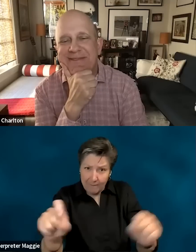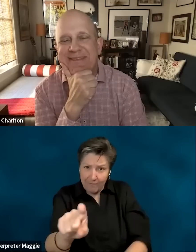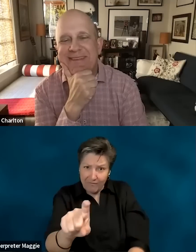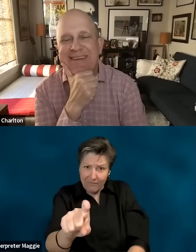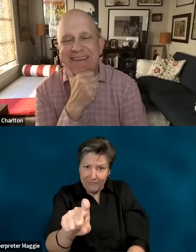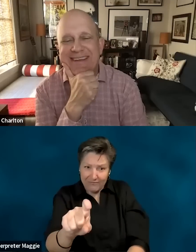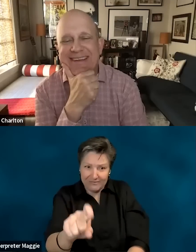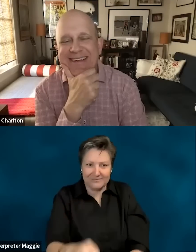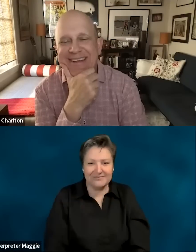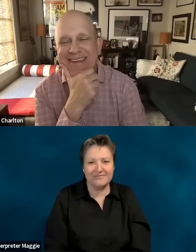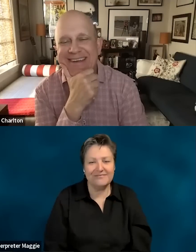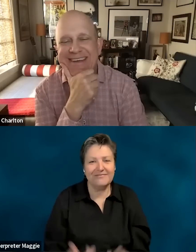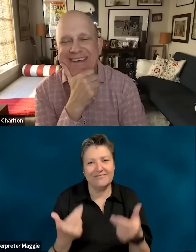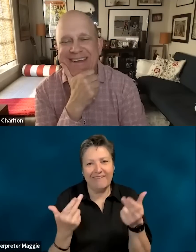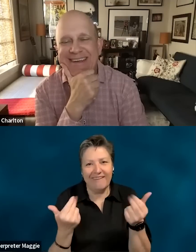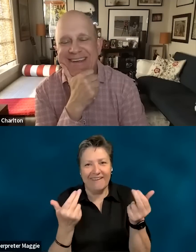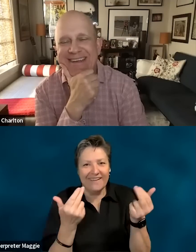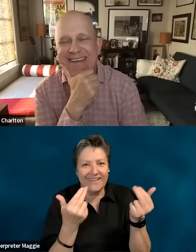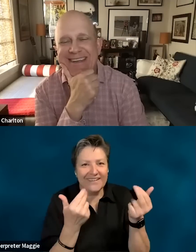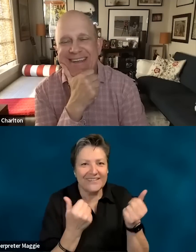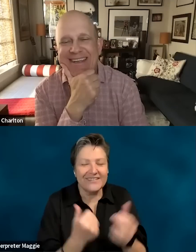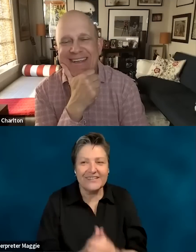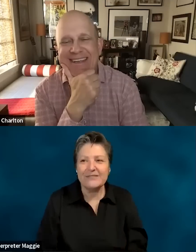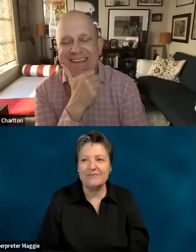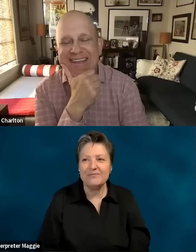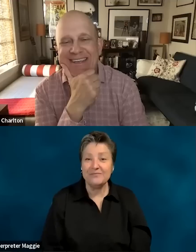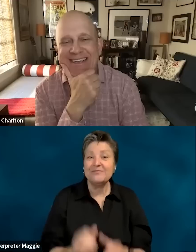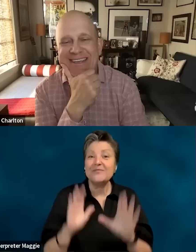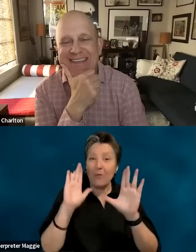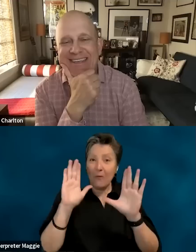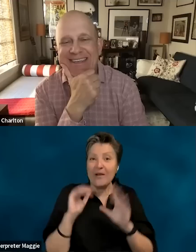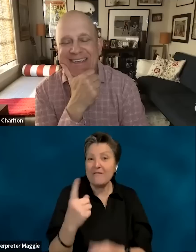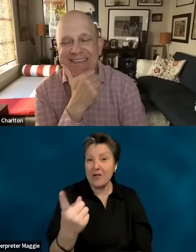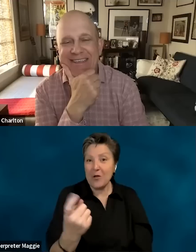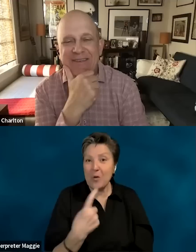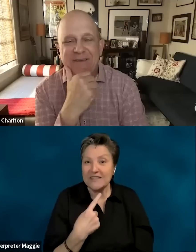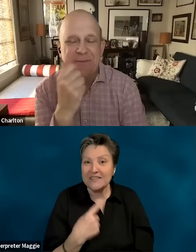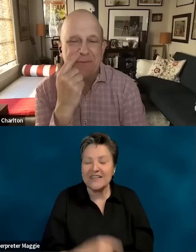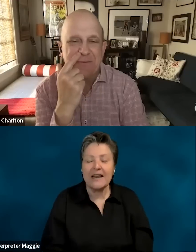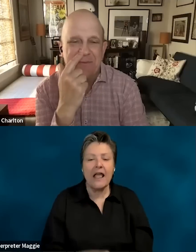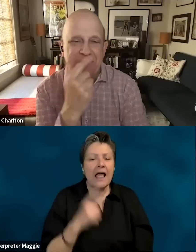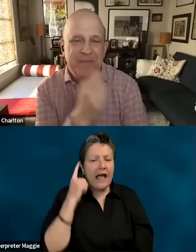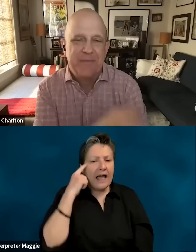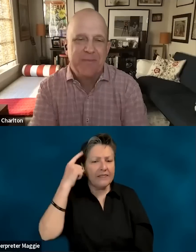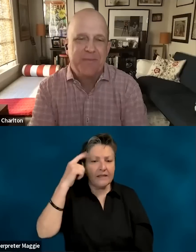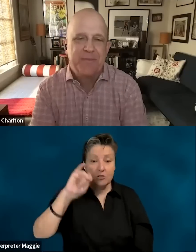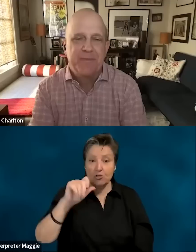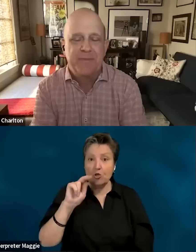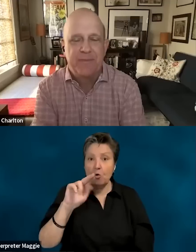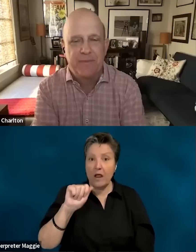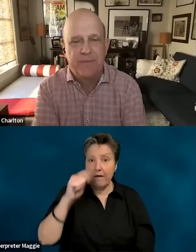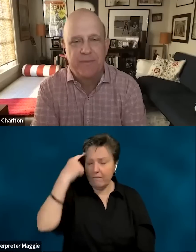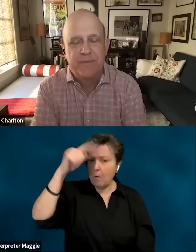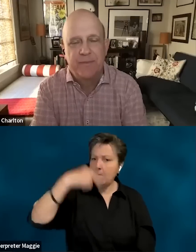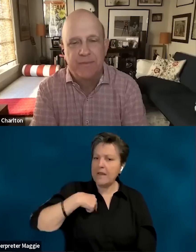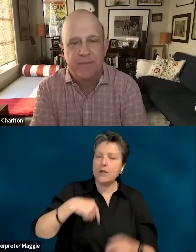(chuckles) That's a great question. I think, like for me it goes back to that ABC formula,